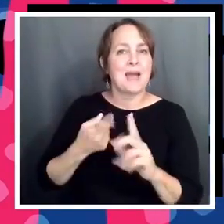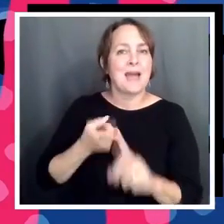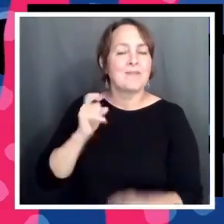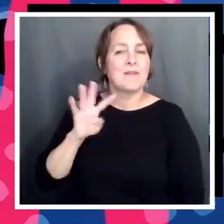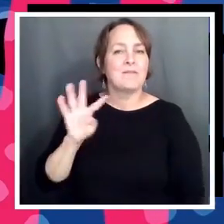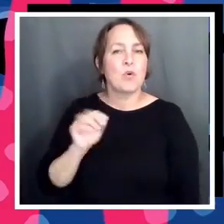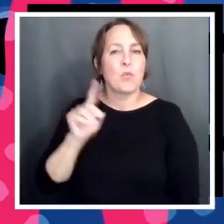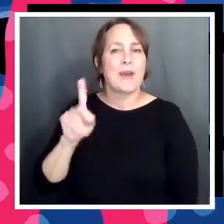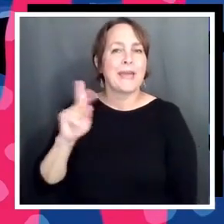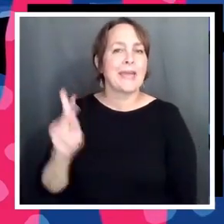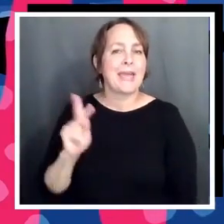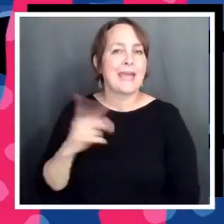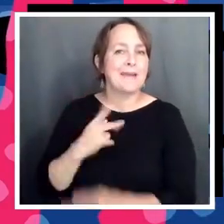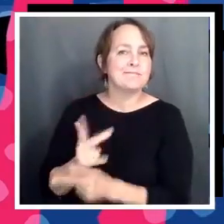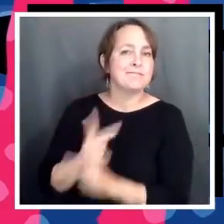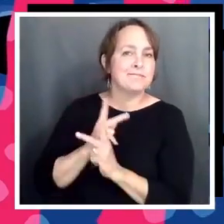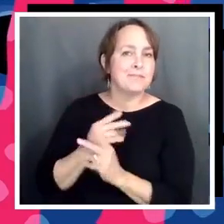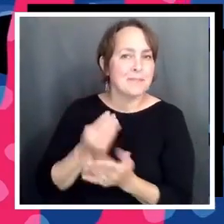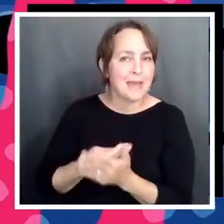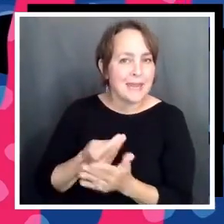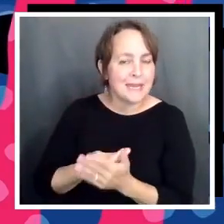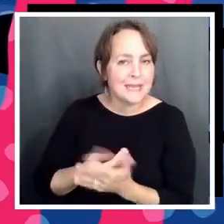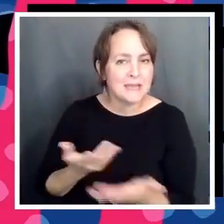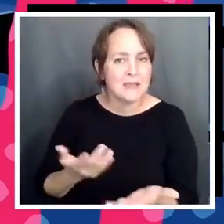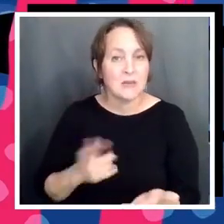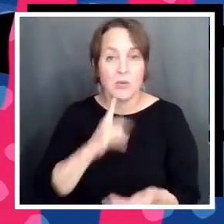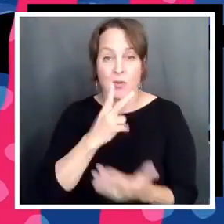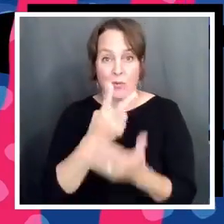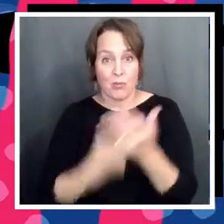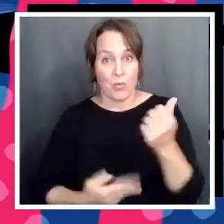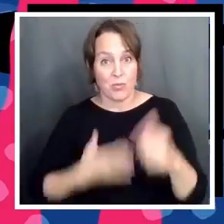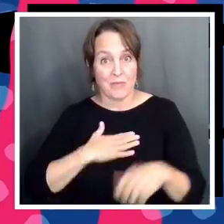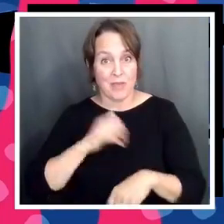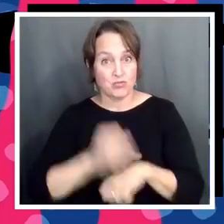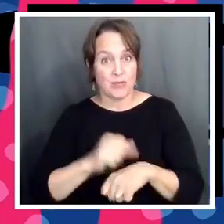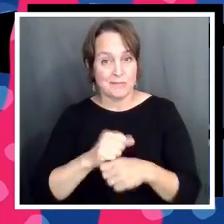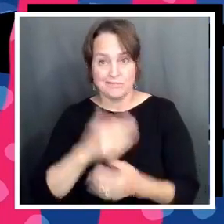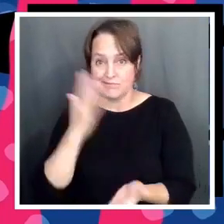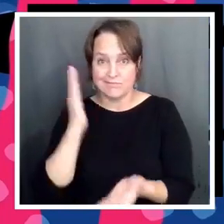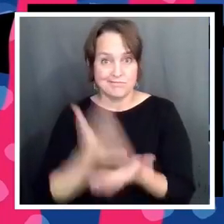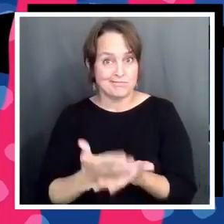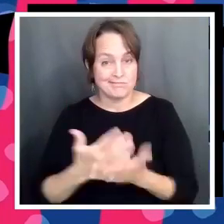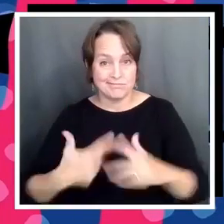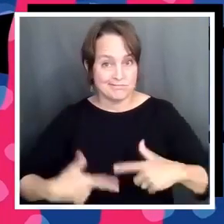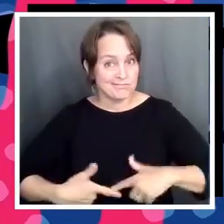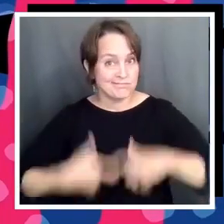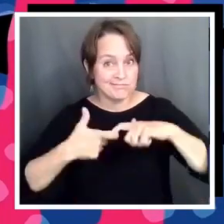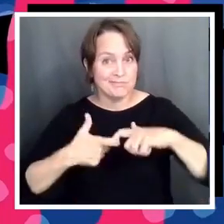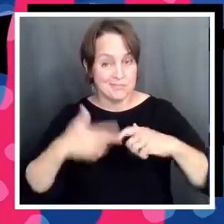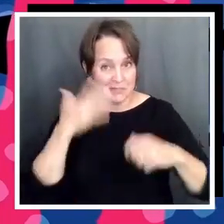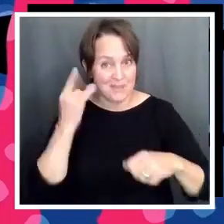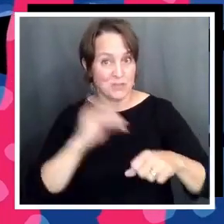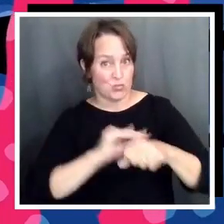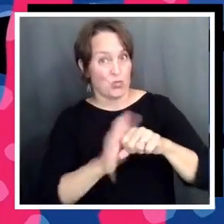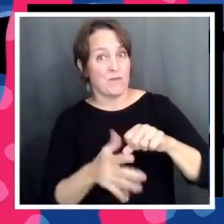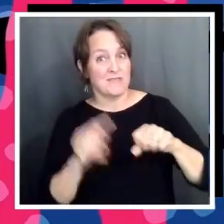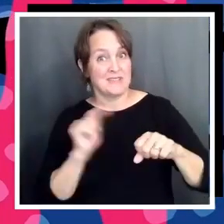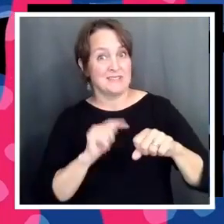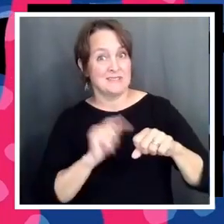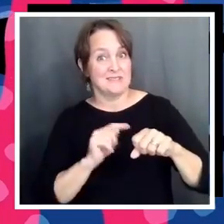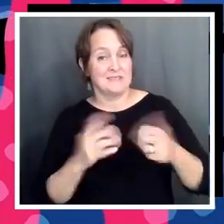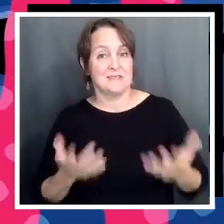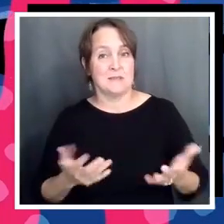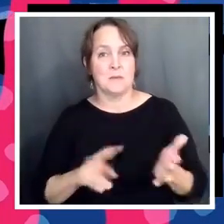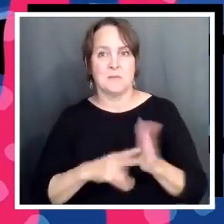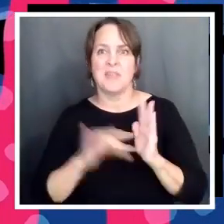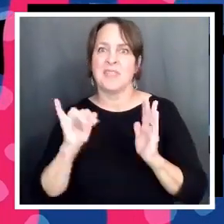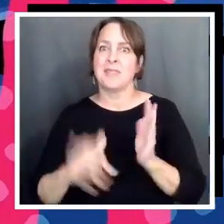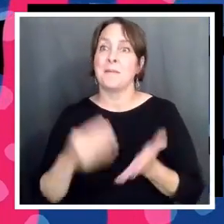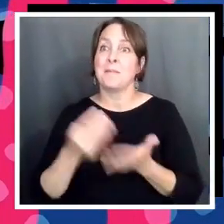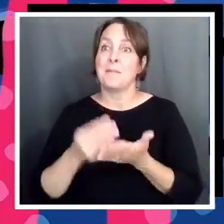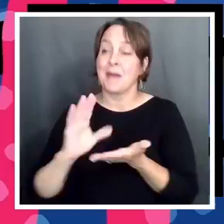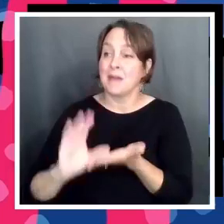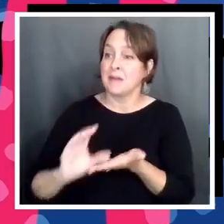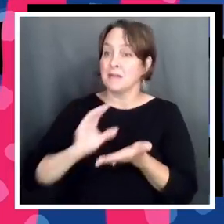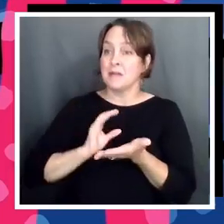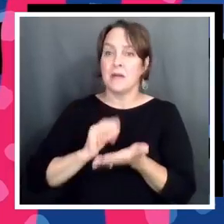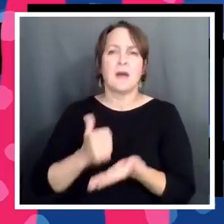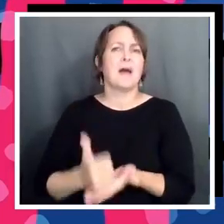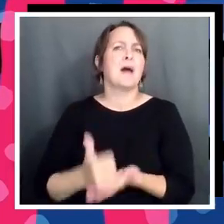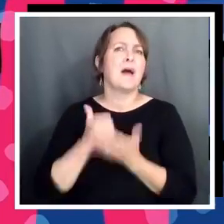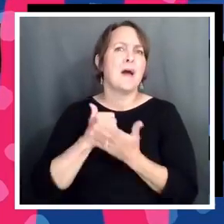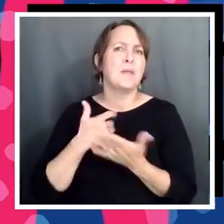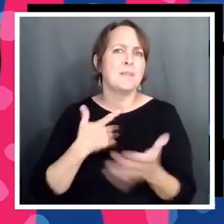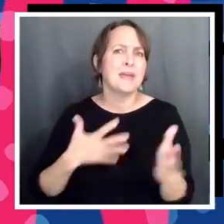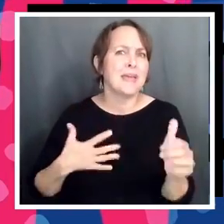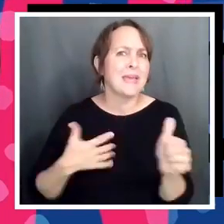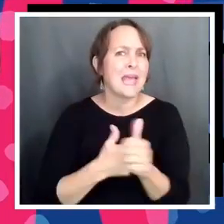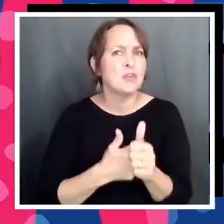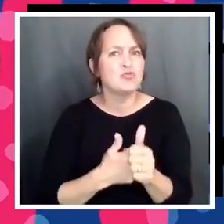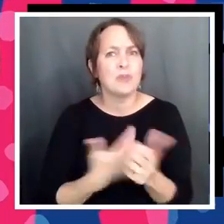DID TAKE 401(K) LOANS TO MAKE